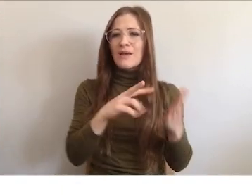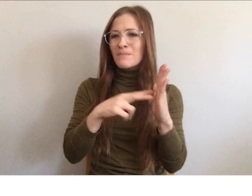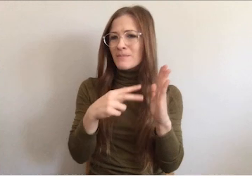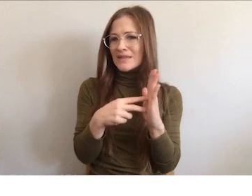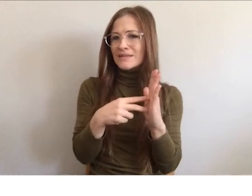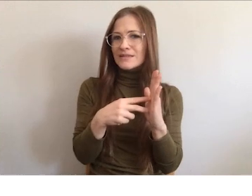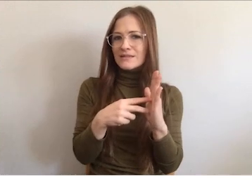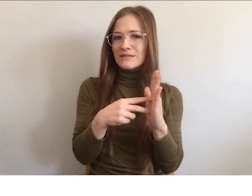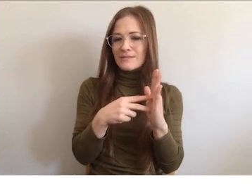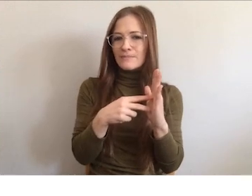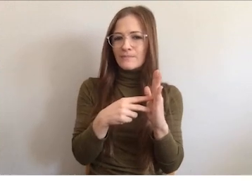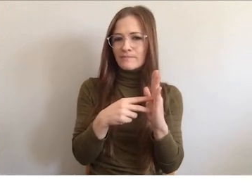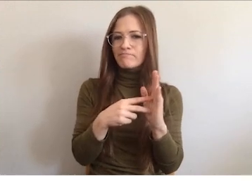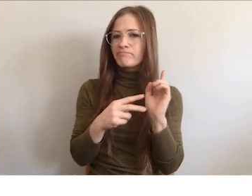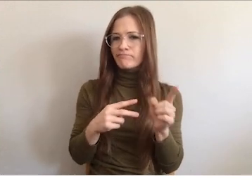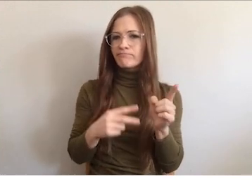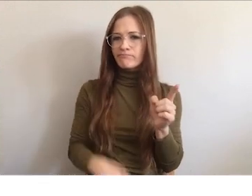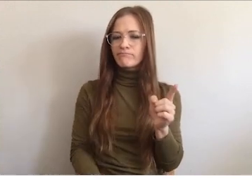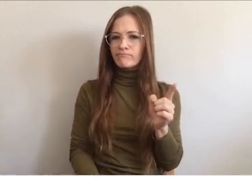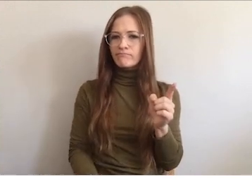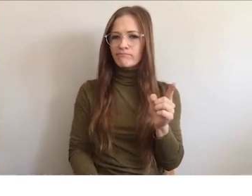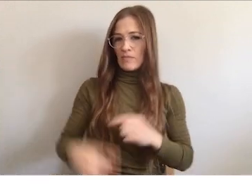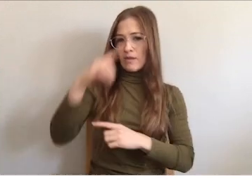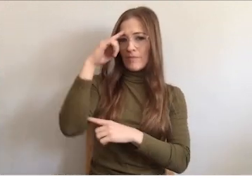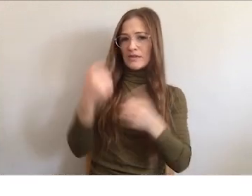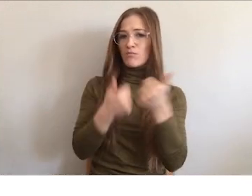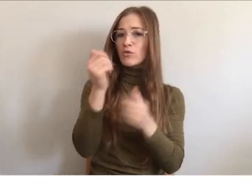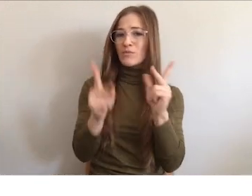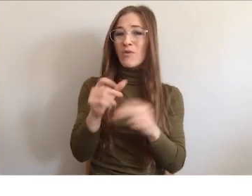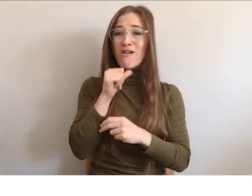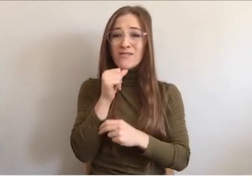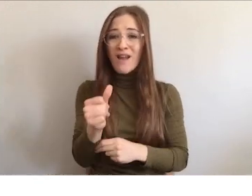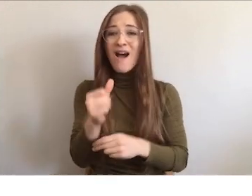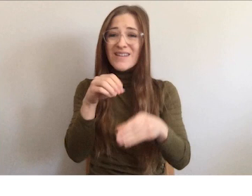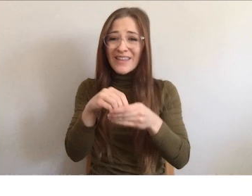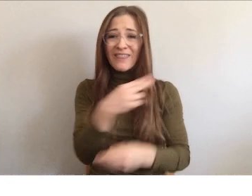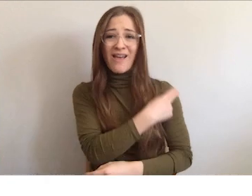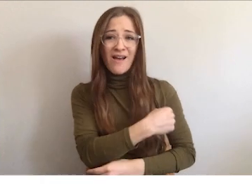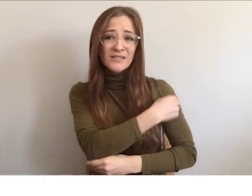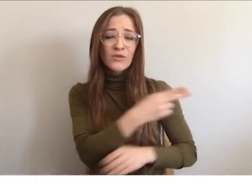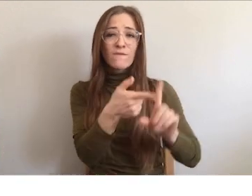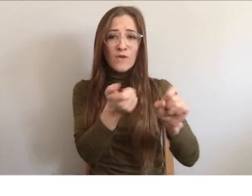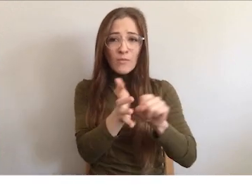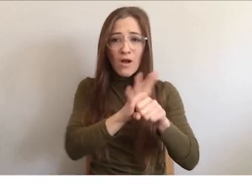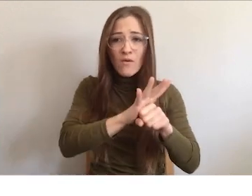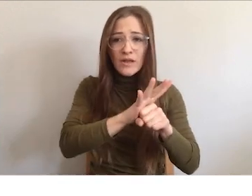So what this means is that because most people weren't hospitalized from COVID or are not